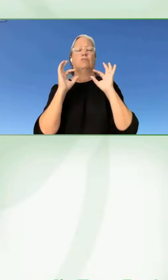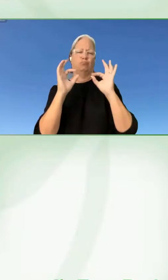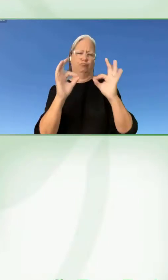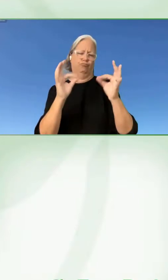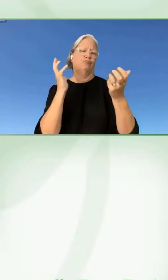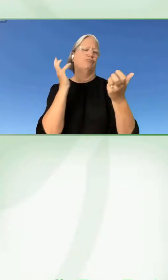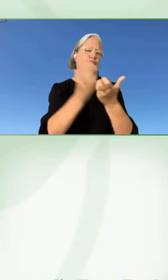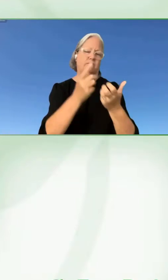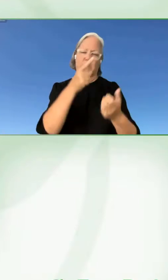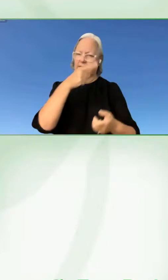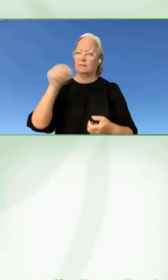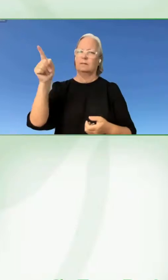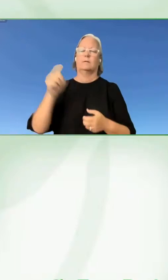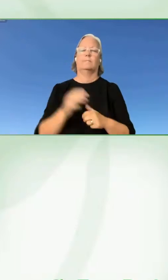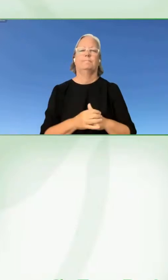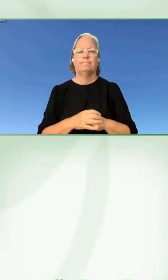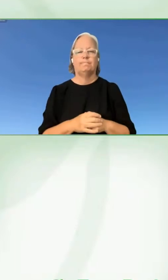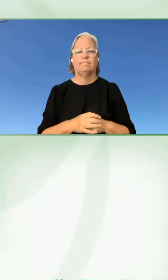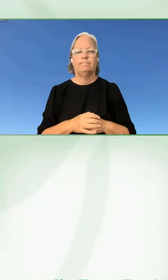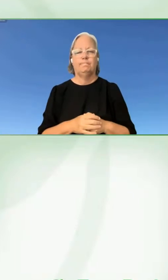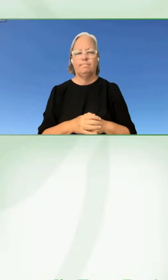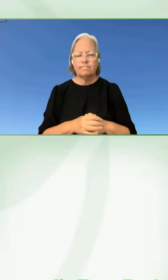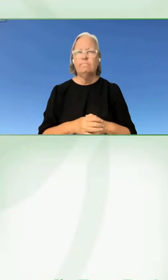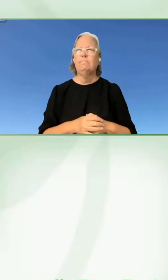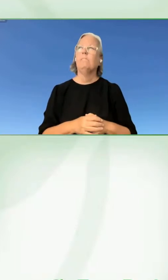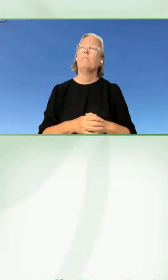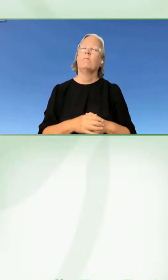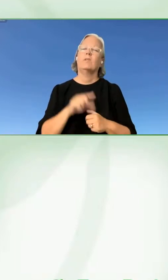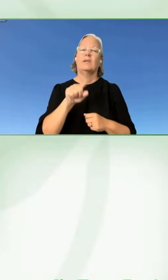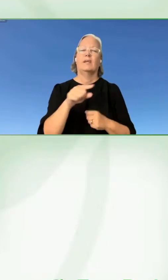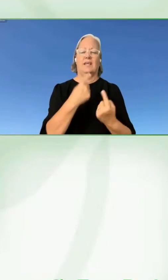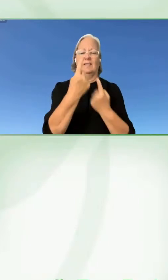for the work that you do.